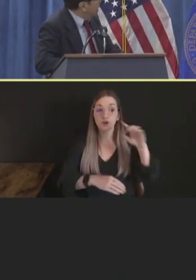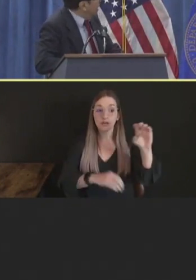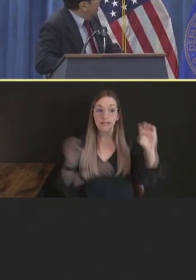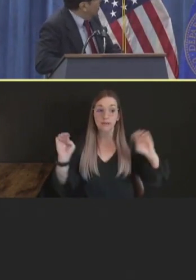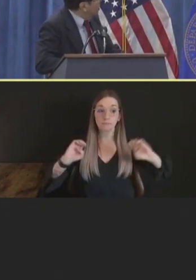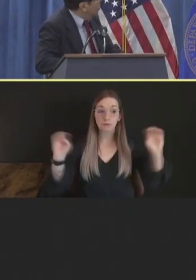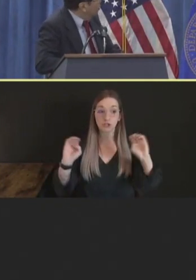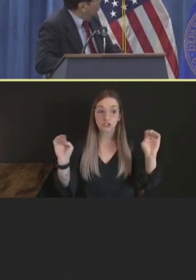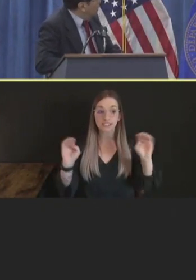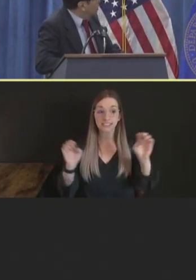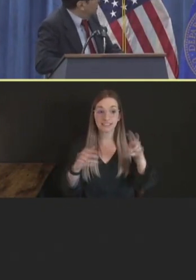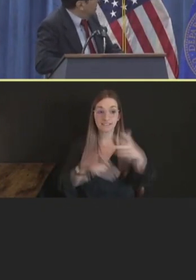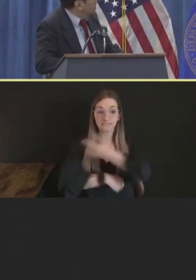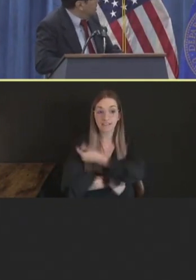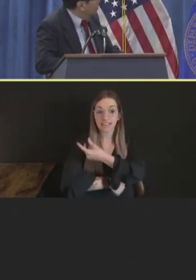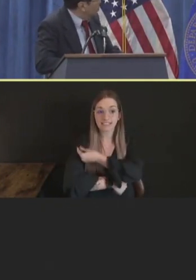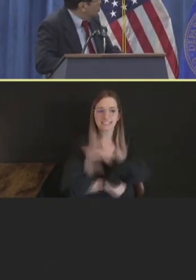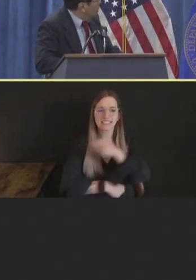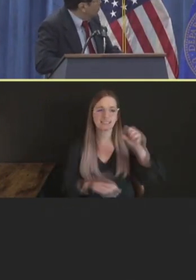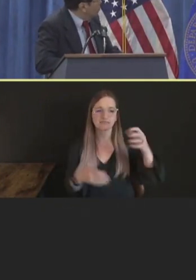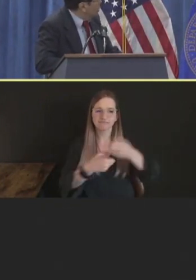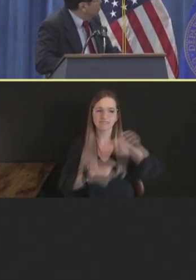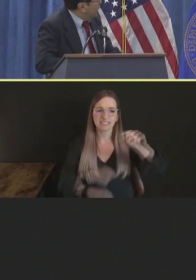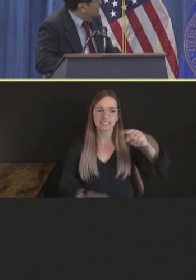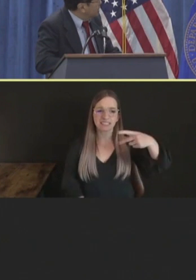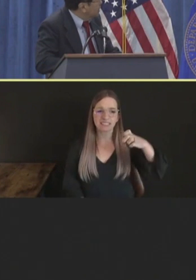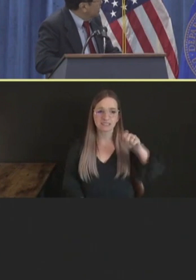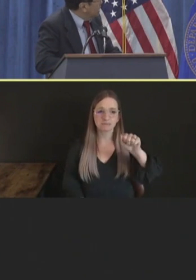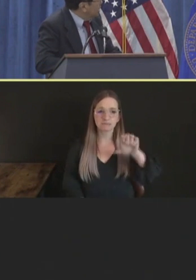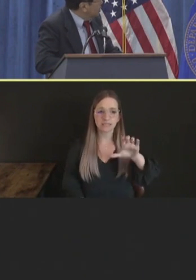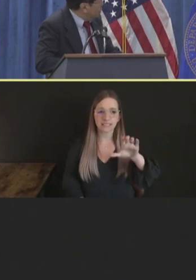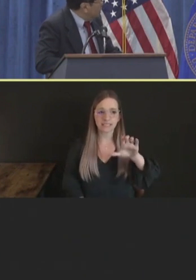There are two phases, the first one from May of